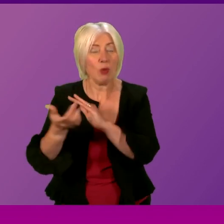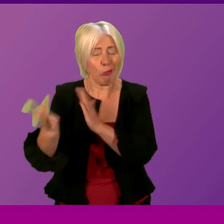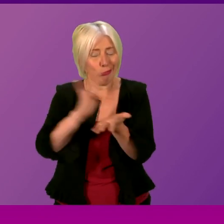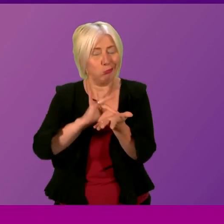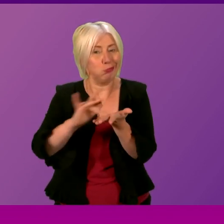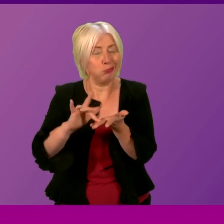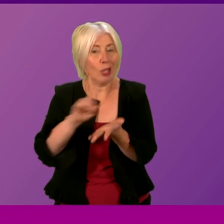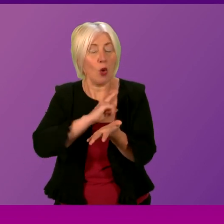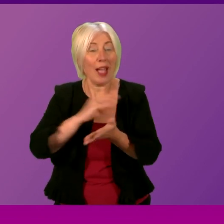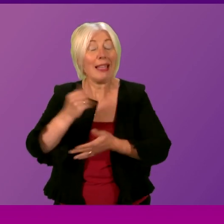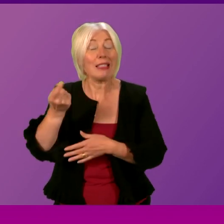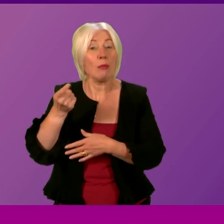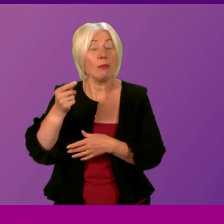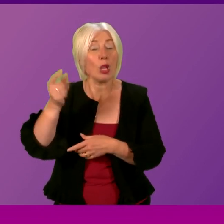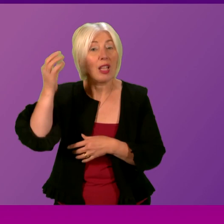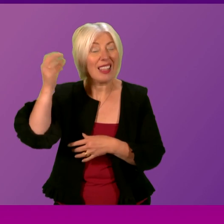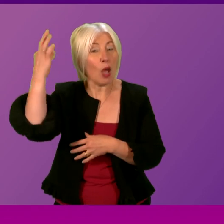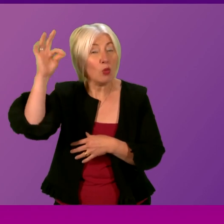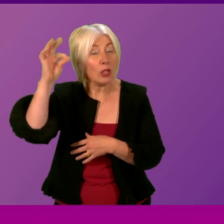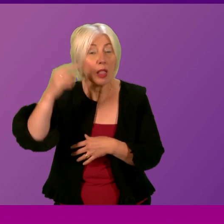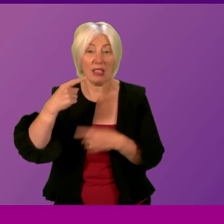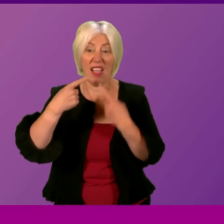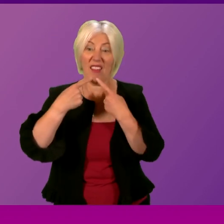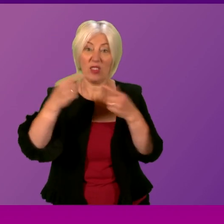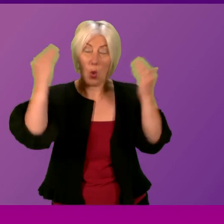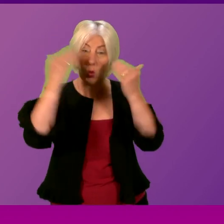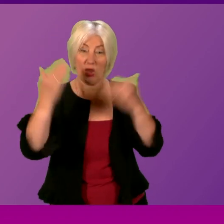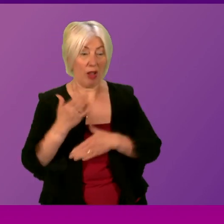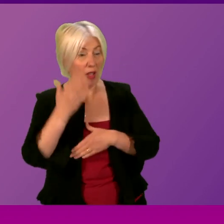instructing sheriff officers to pursue families for unpaid school meal debts.